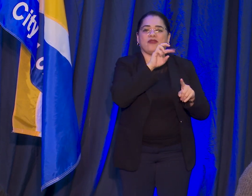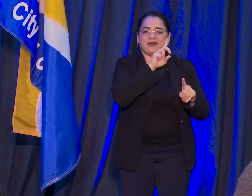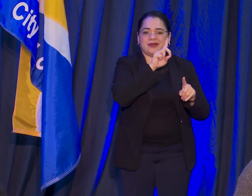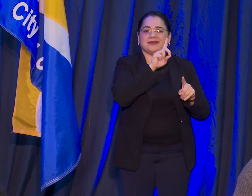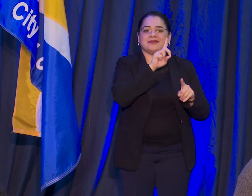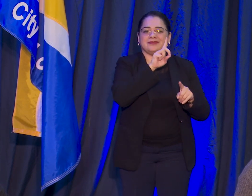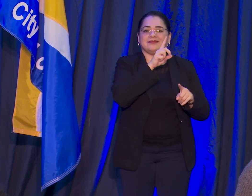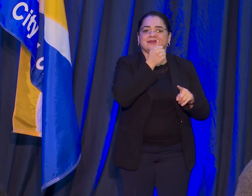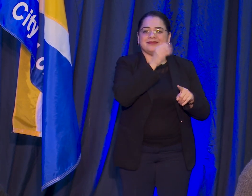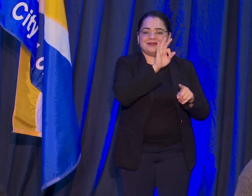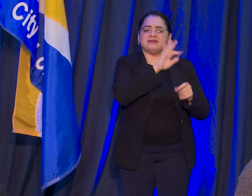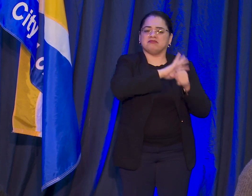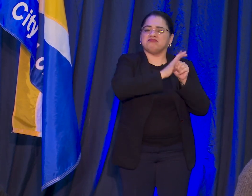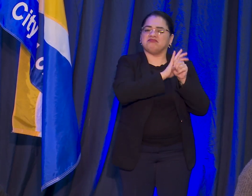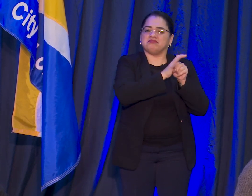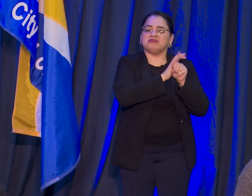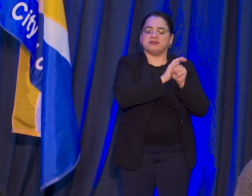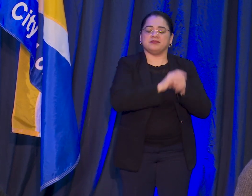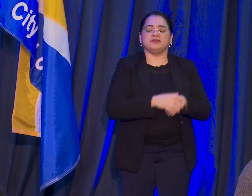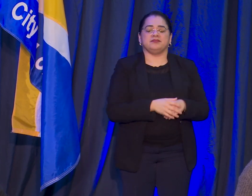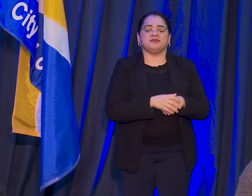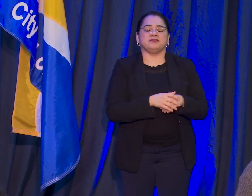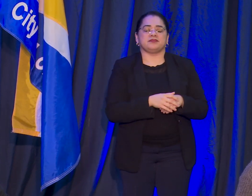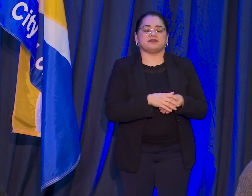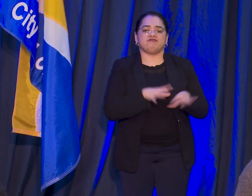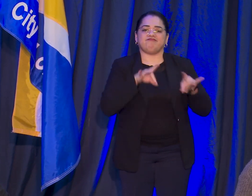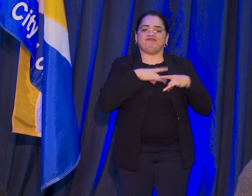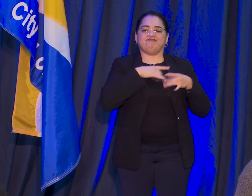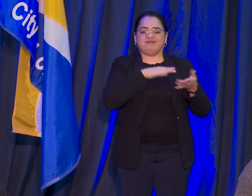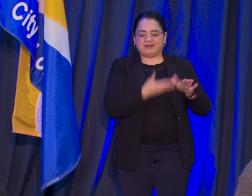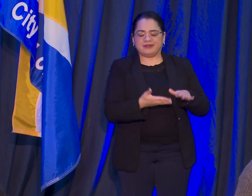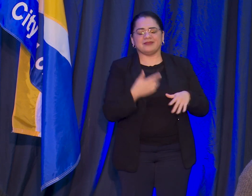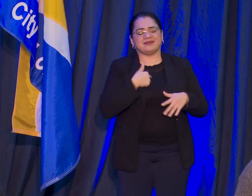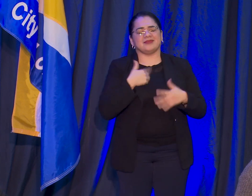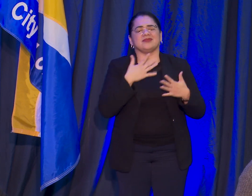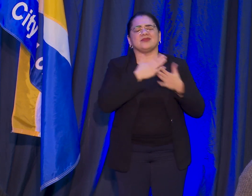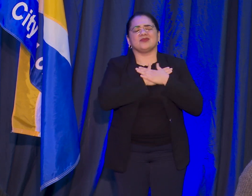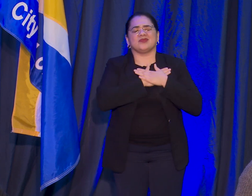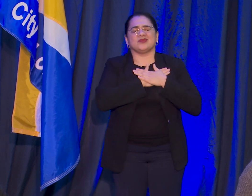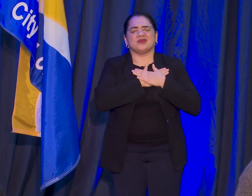compartir moses de información con mucho dolor la pasion tayrona mujer con sus en